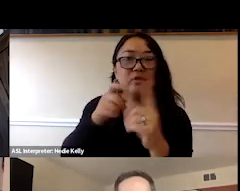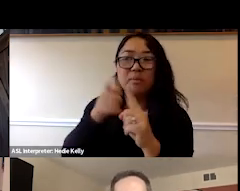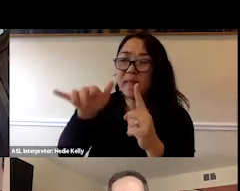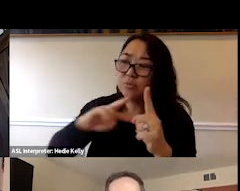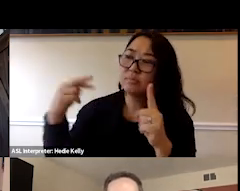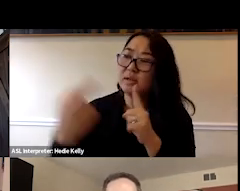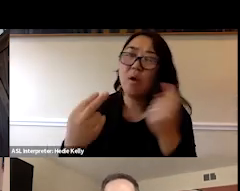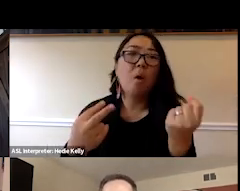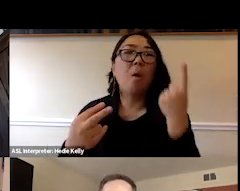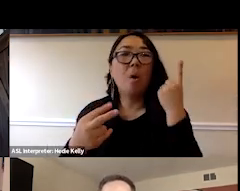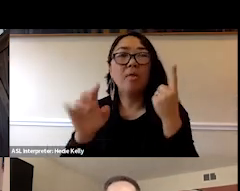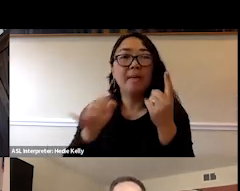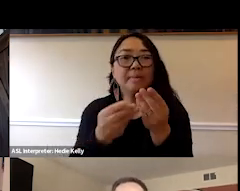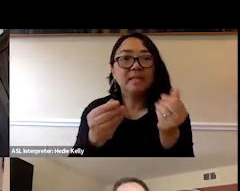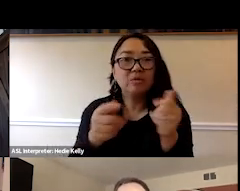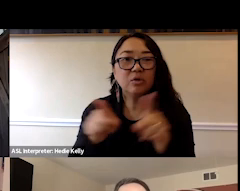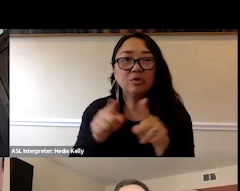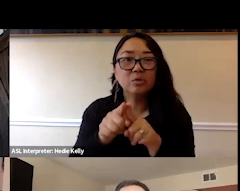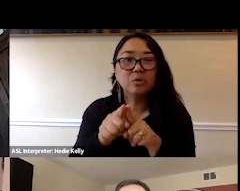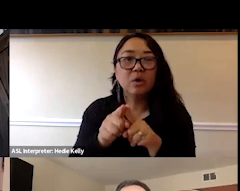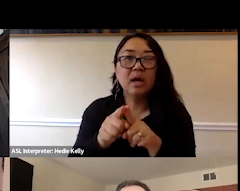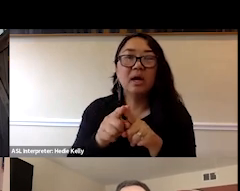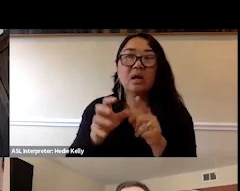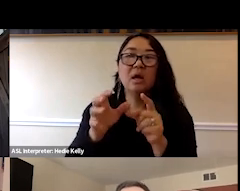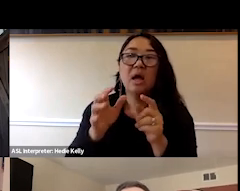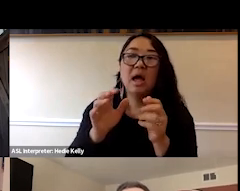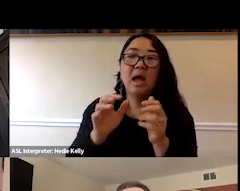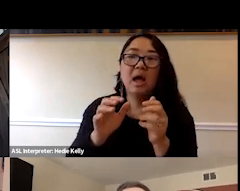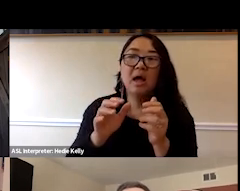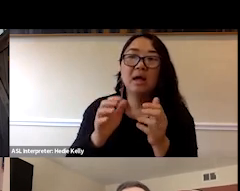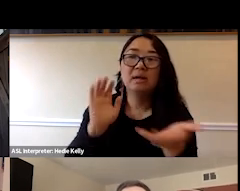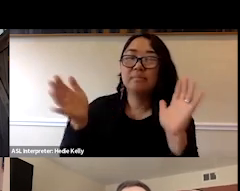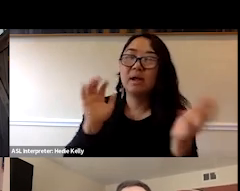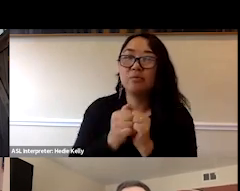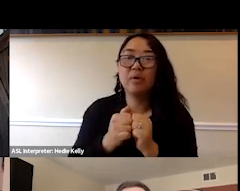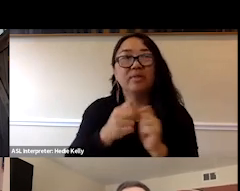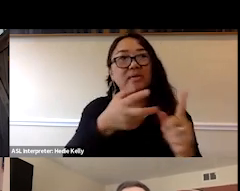of understanding the material rather than pulling community members or stakeholders